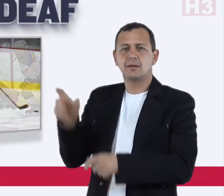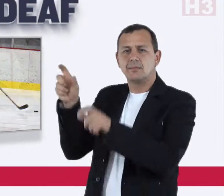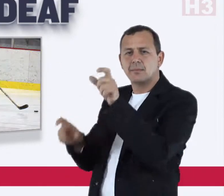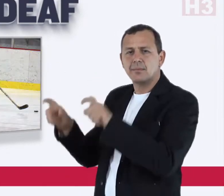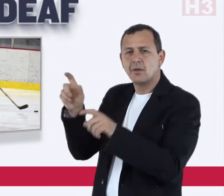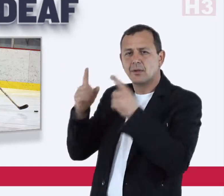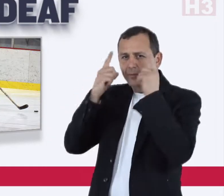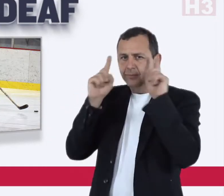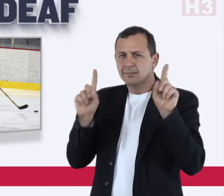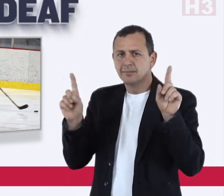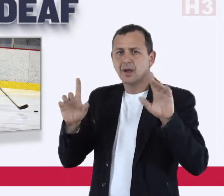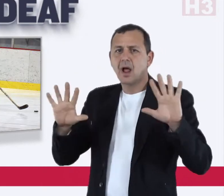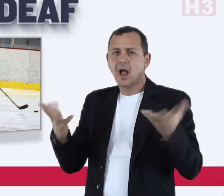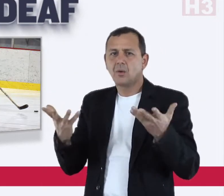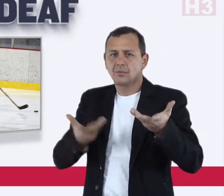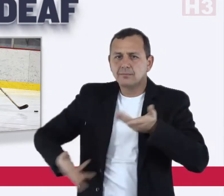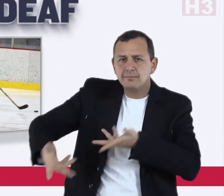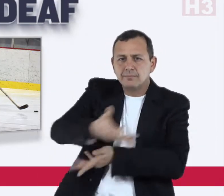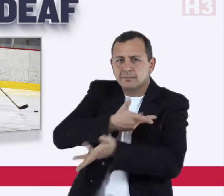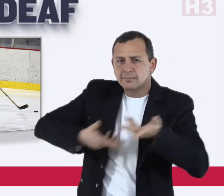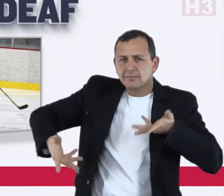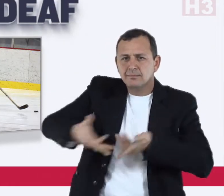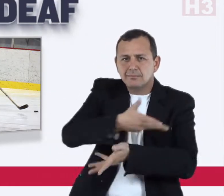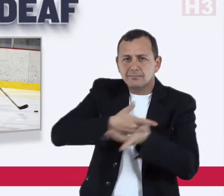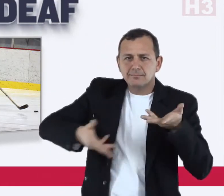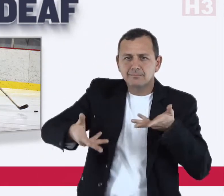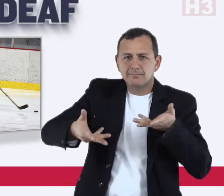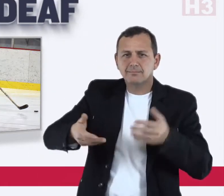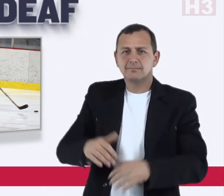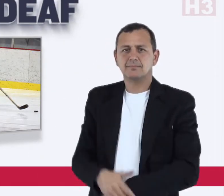and people didn’t know how to interact with them.